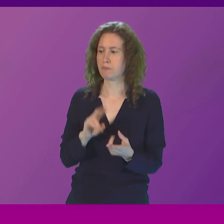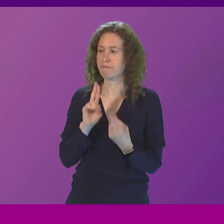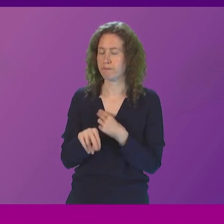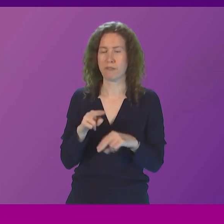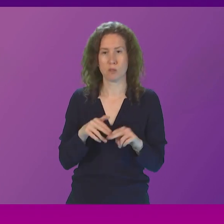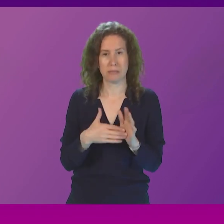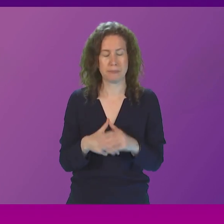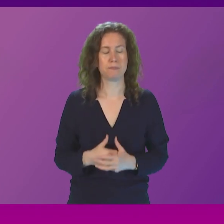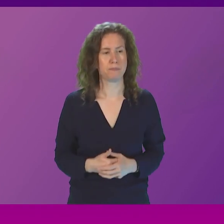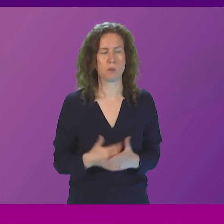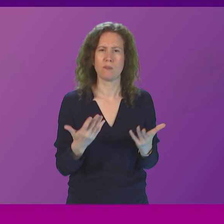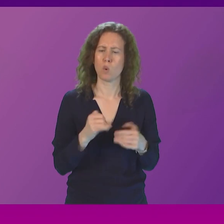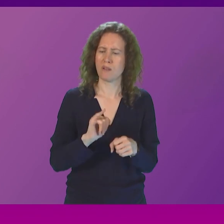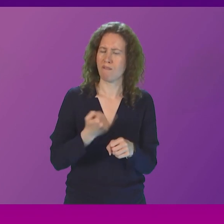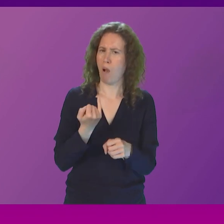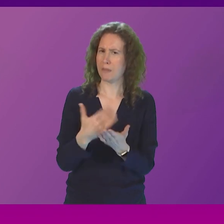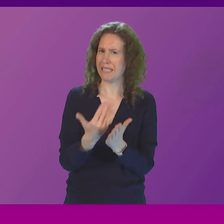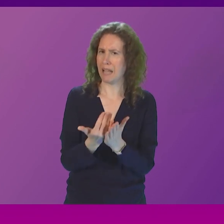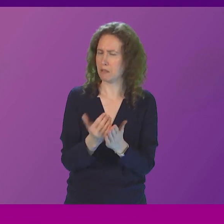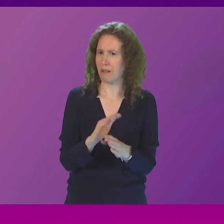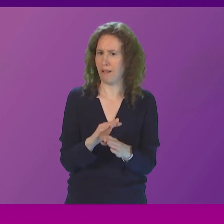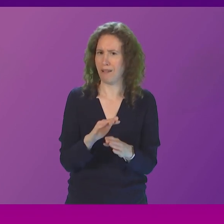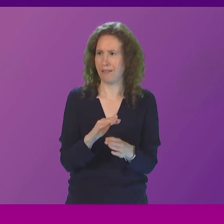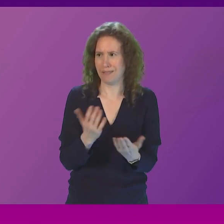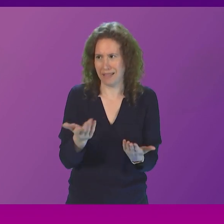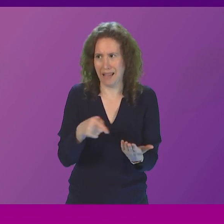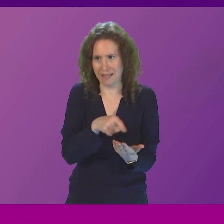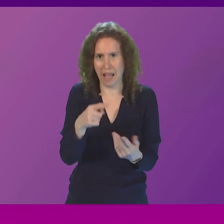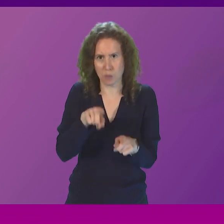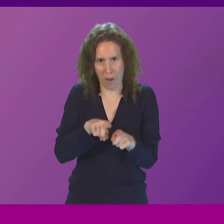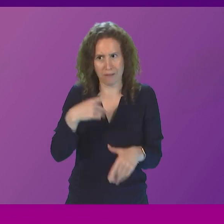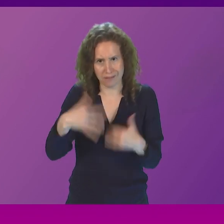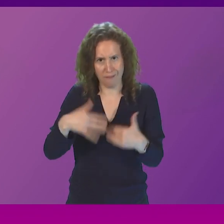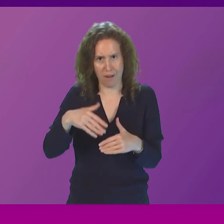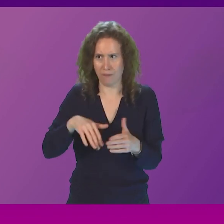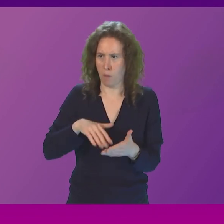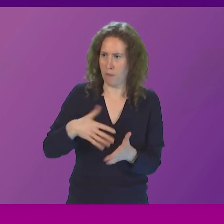The pharmacy sector is not immune to the high energy and inflation costs that are affecting